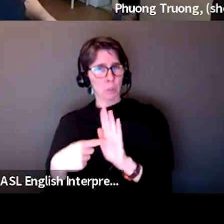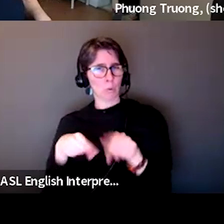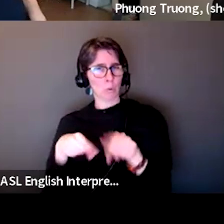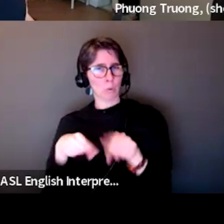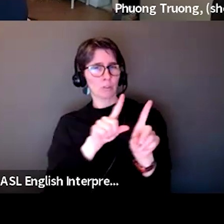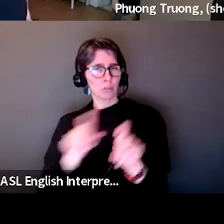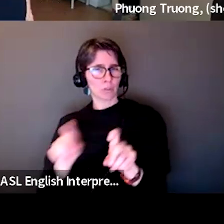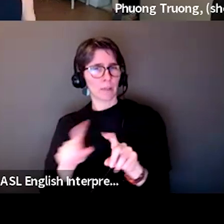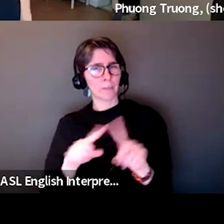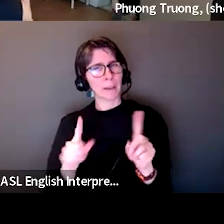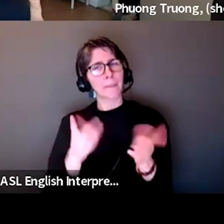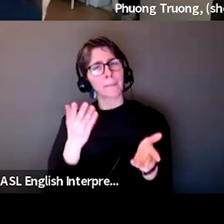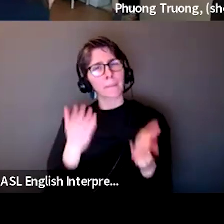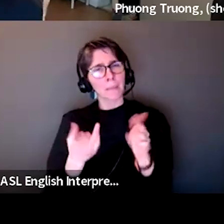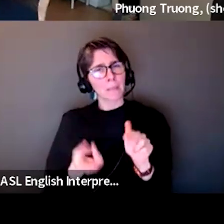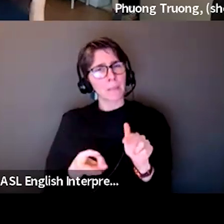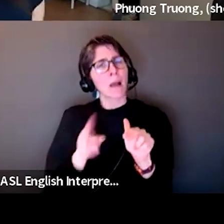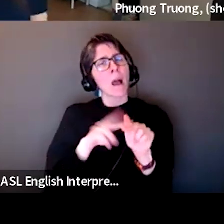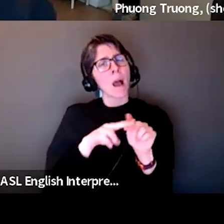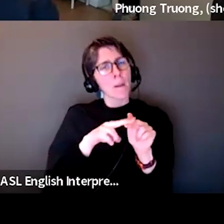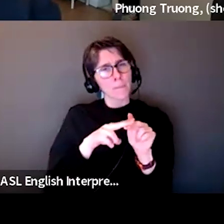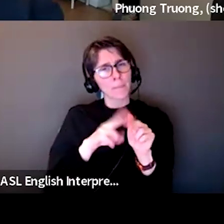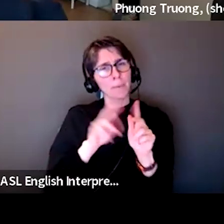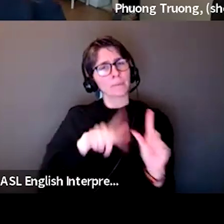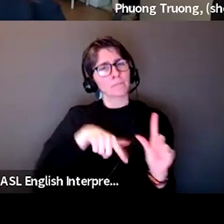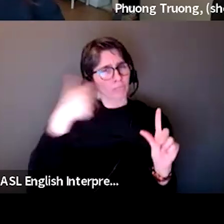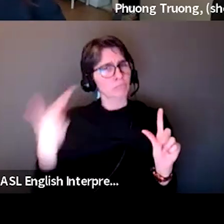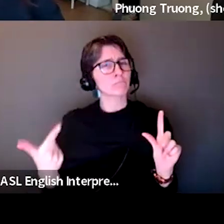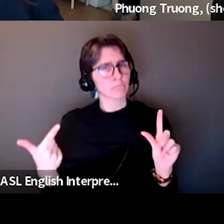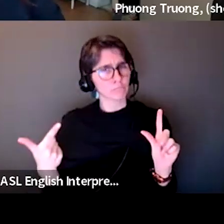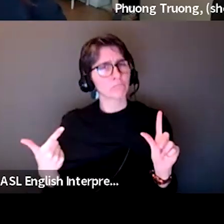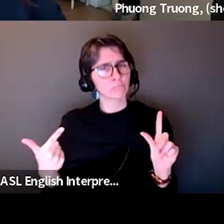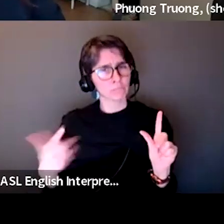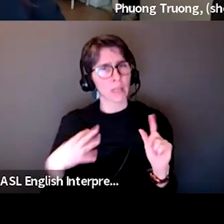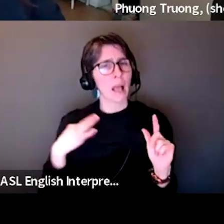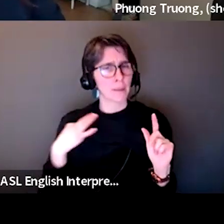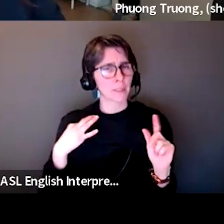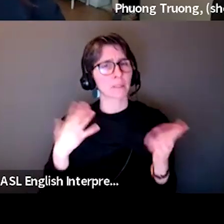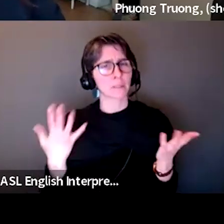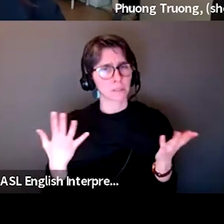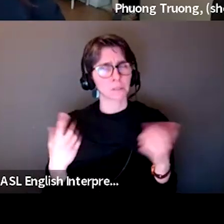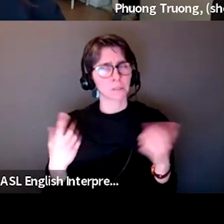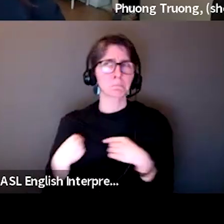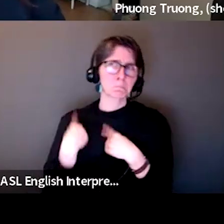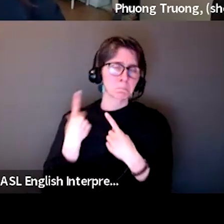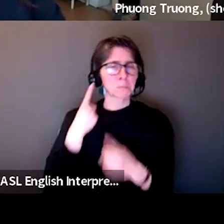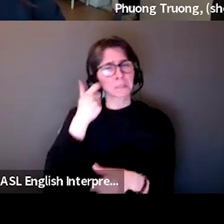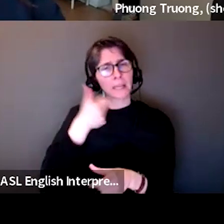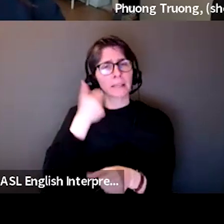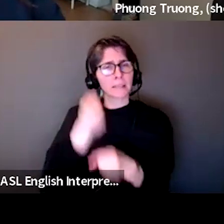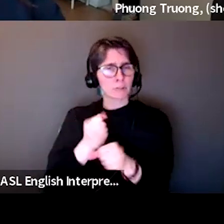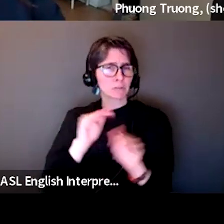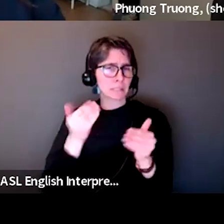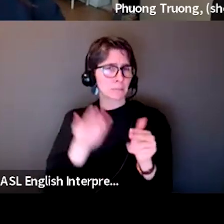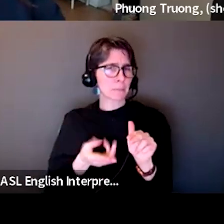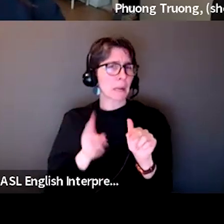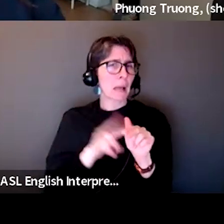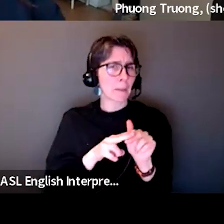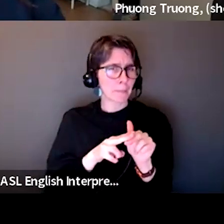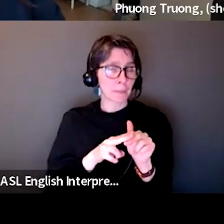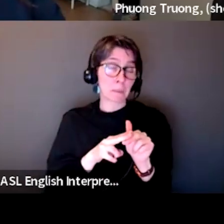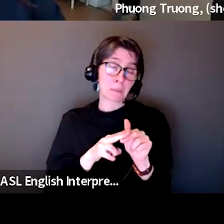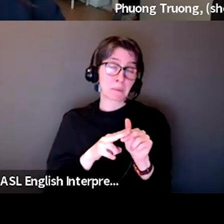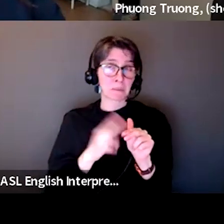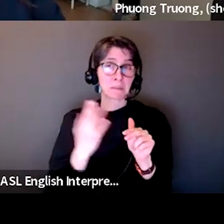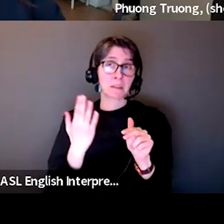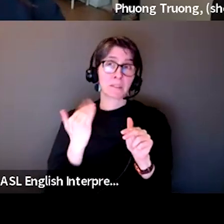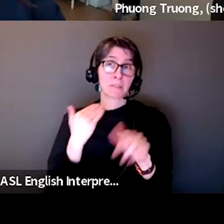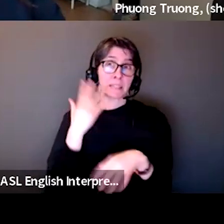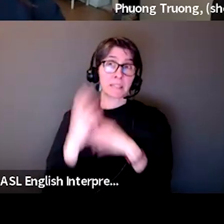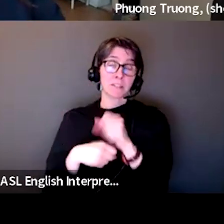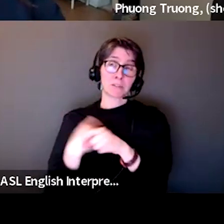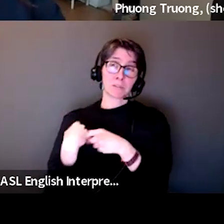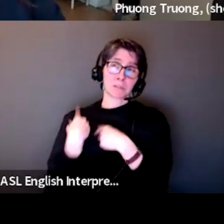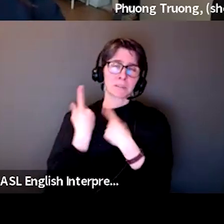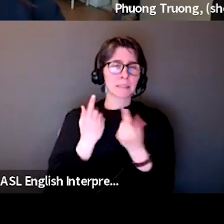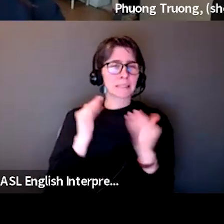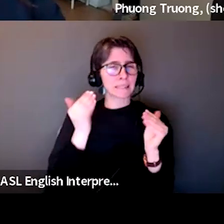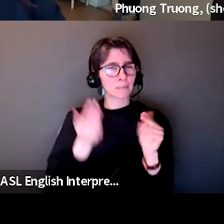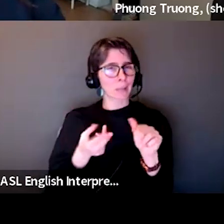There has been an uptick in LGBTQ applicants over the decade for sure or 15 years. But, yeah,